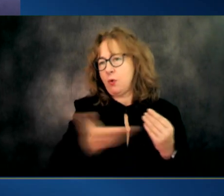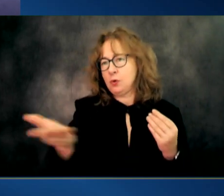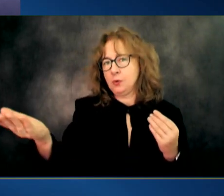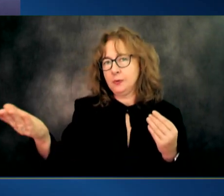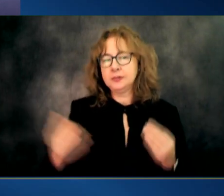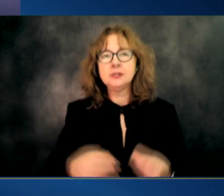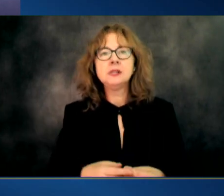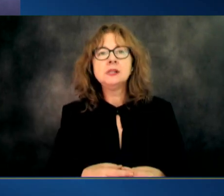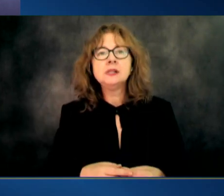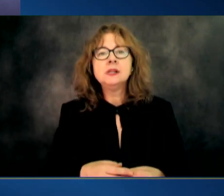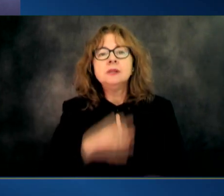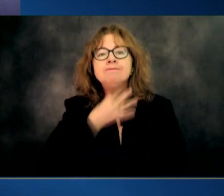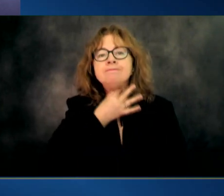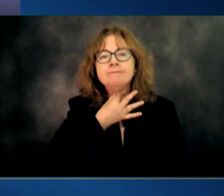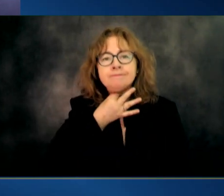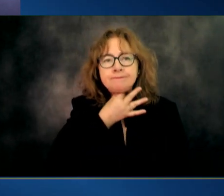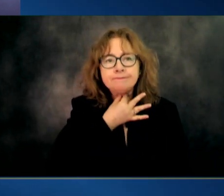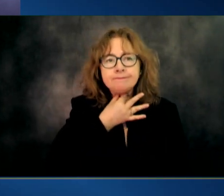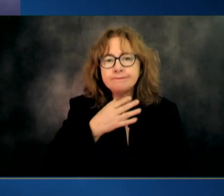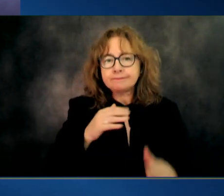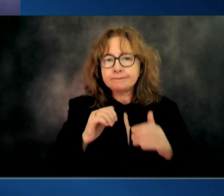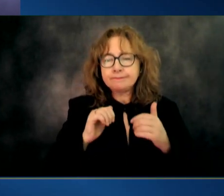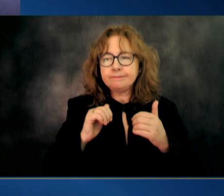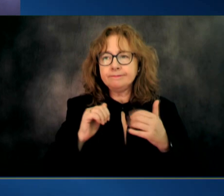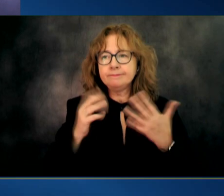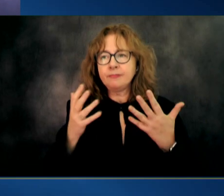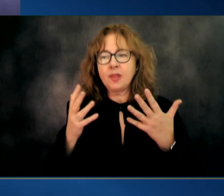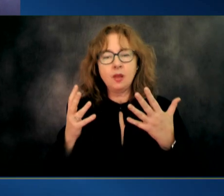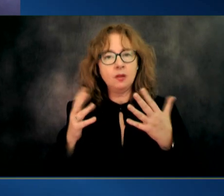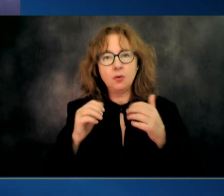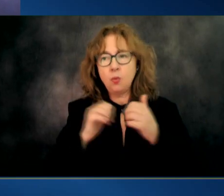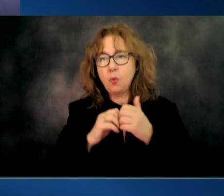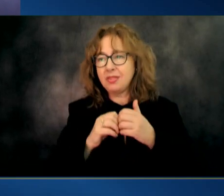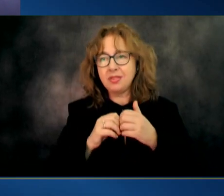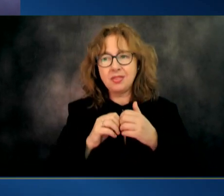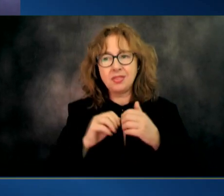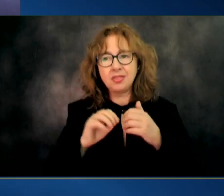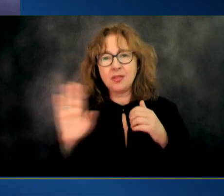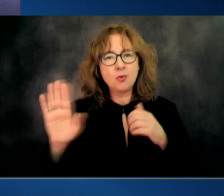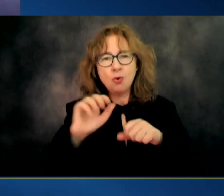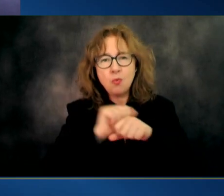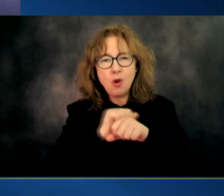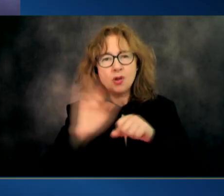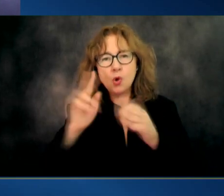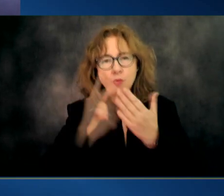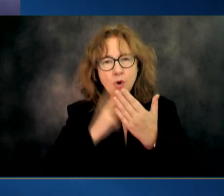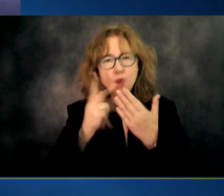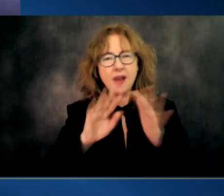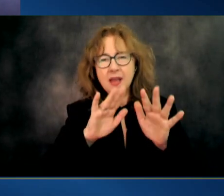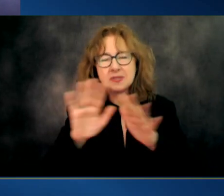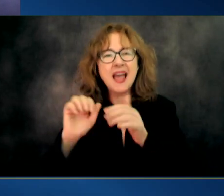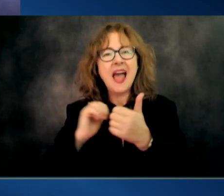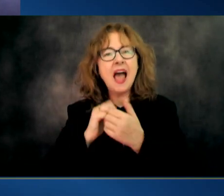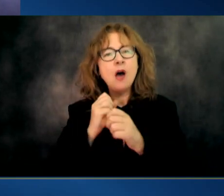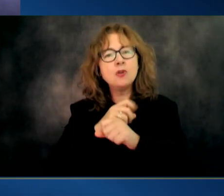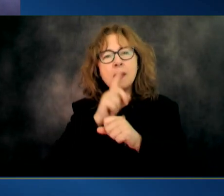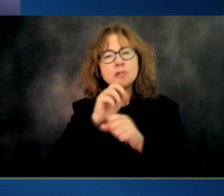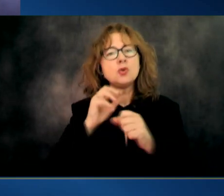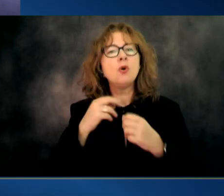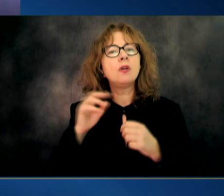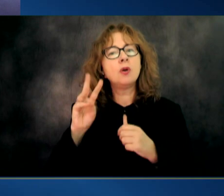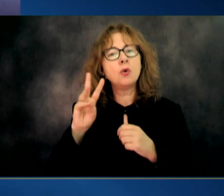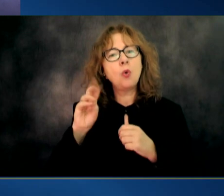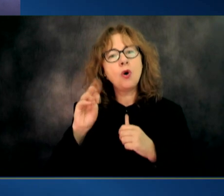you ensure with all of the programs that you do that the warrior voice is front and center?